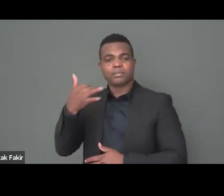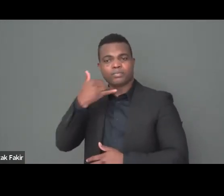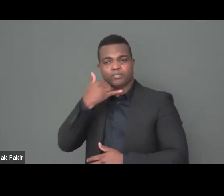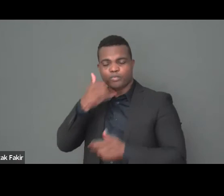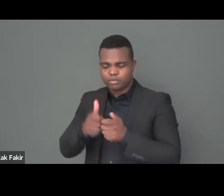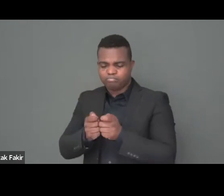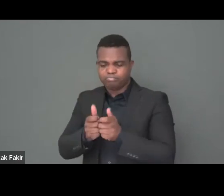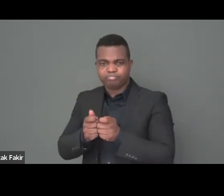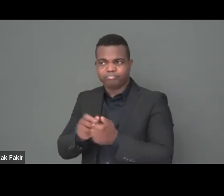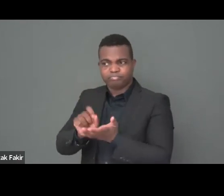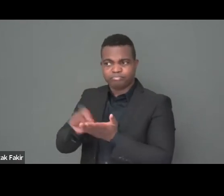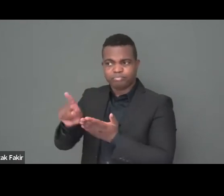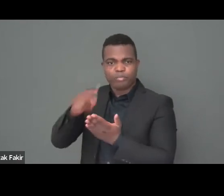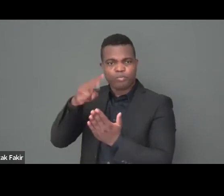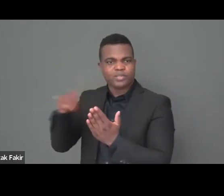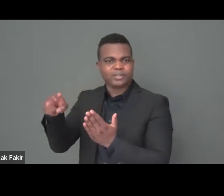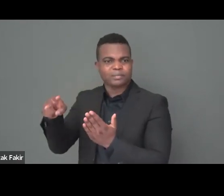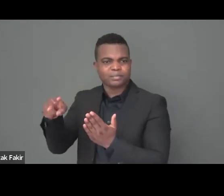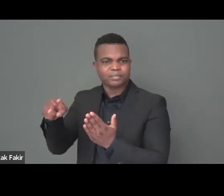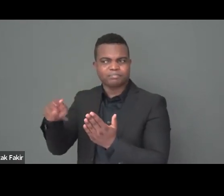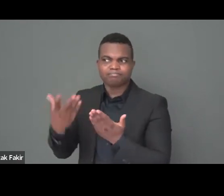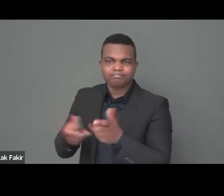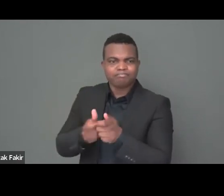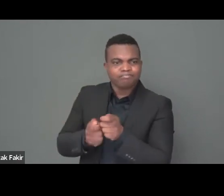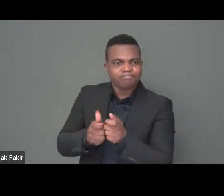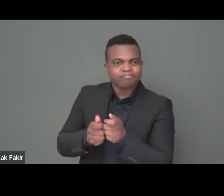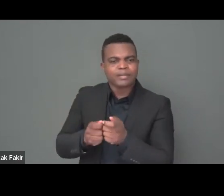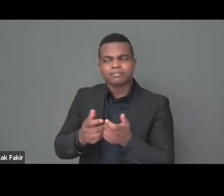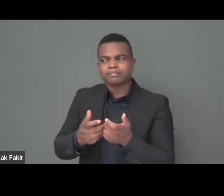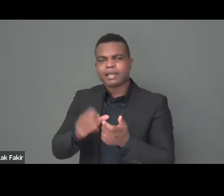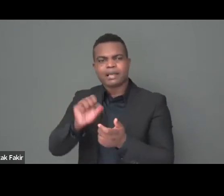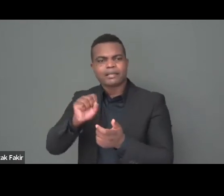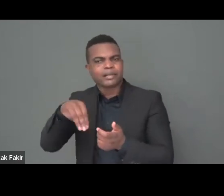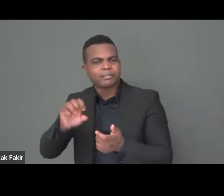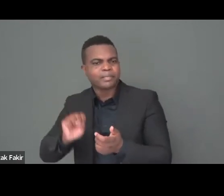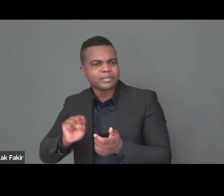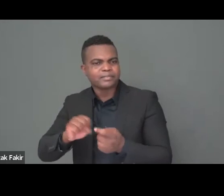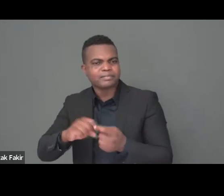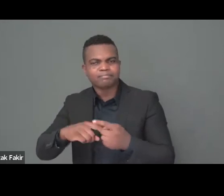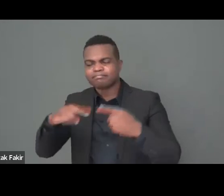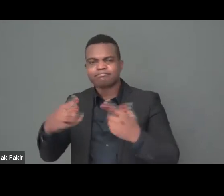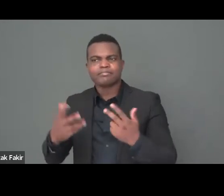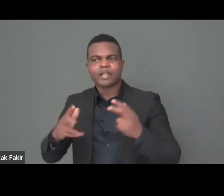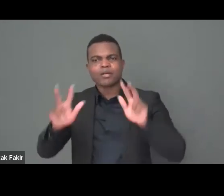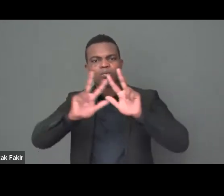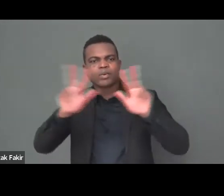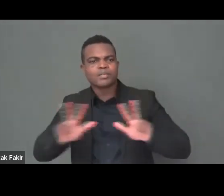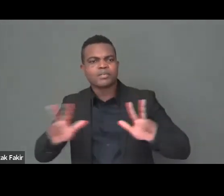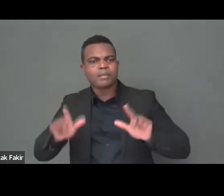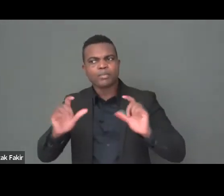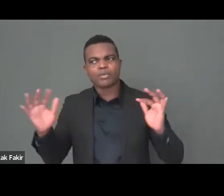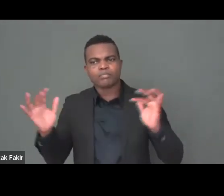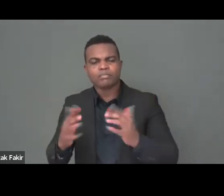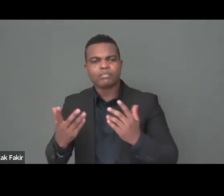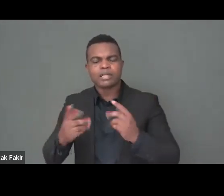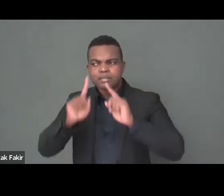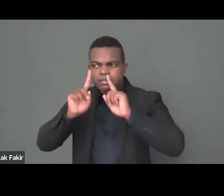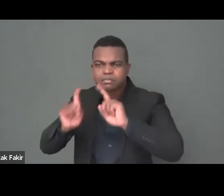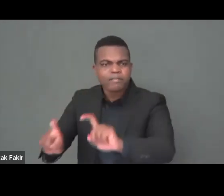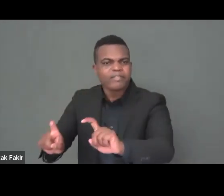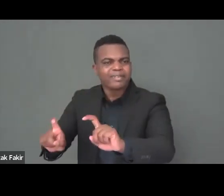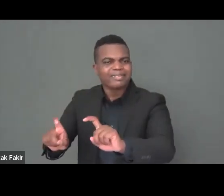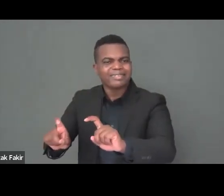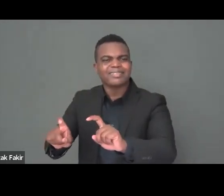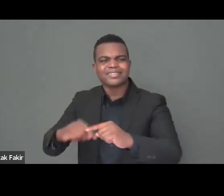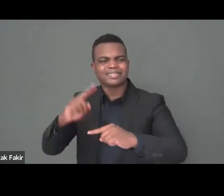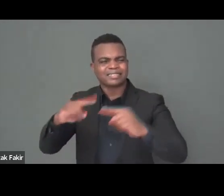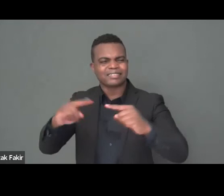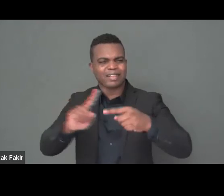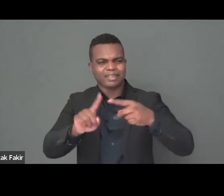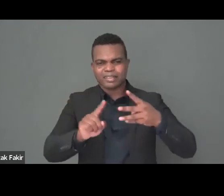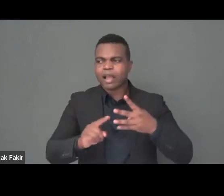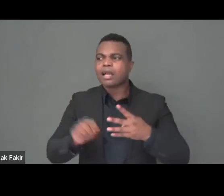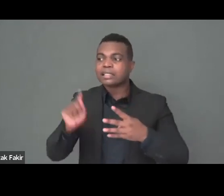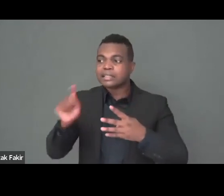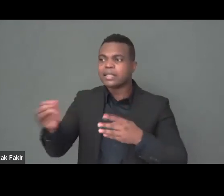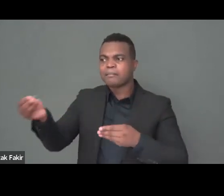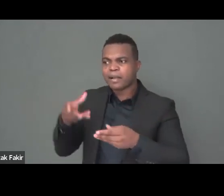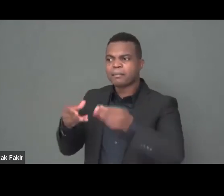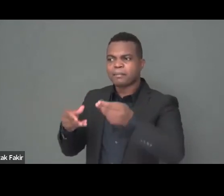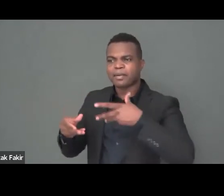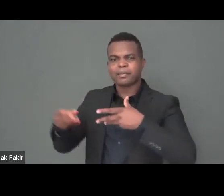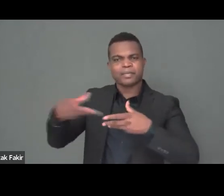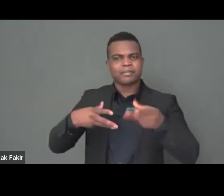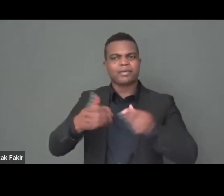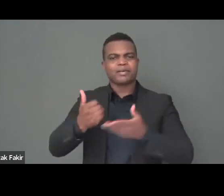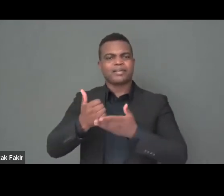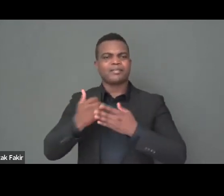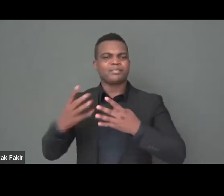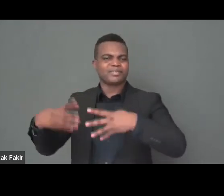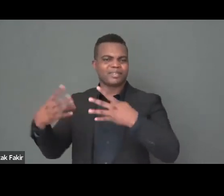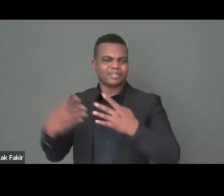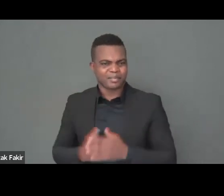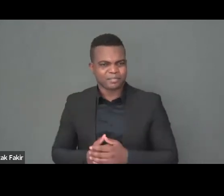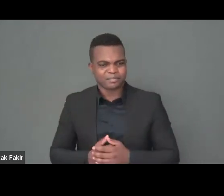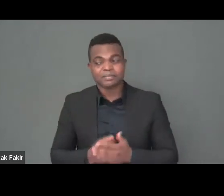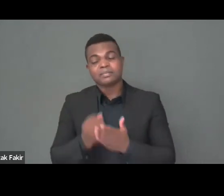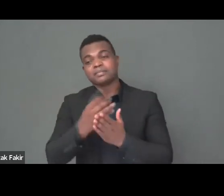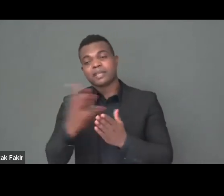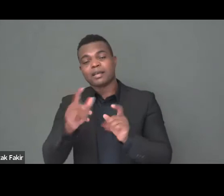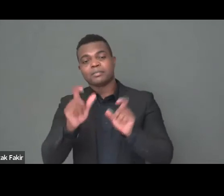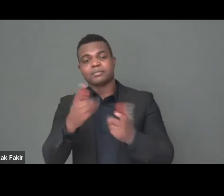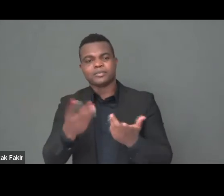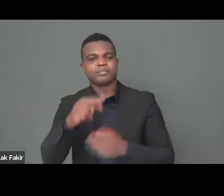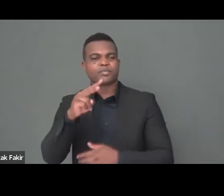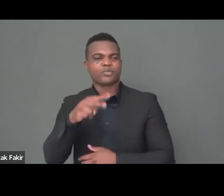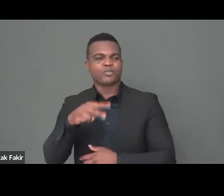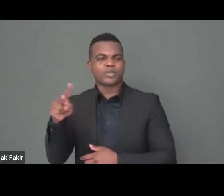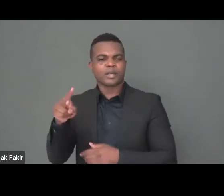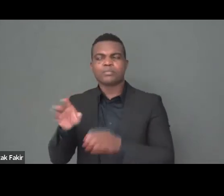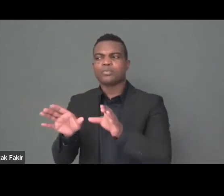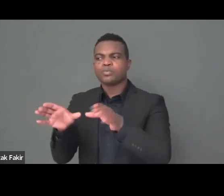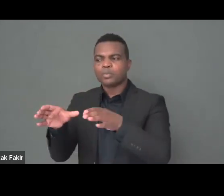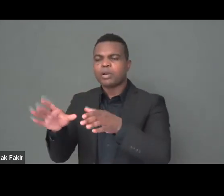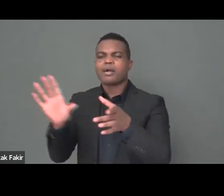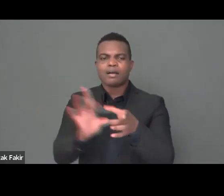Eric Ngondi: So this data, then, is used to identify gaps and is used to inform in the work collaboratively with the government institution and county governments and also other stakeholders and partners in order to inform policy formulation and also decision making.